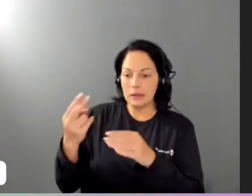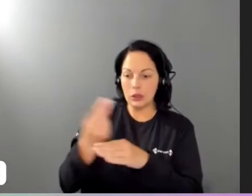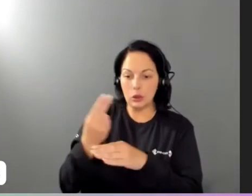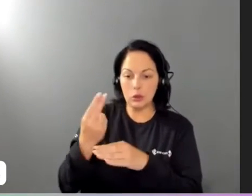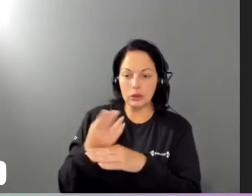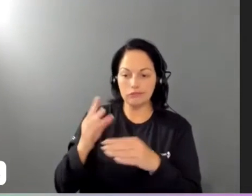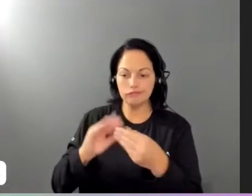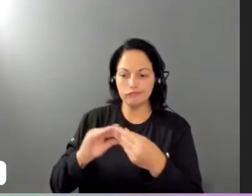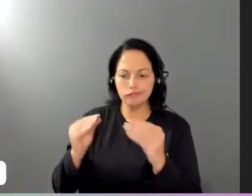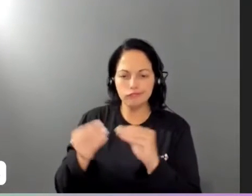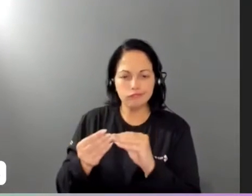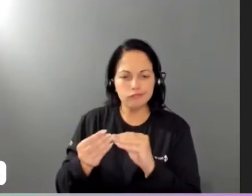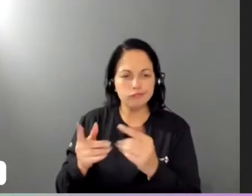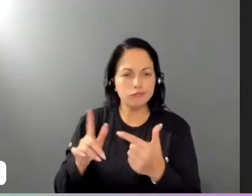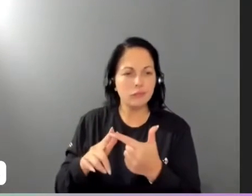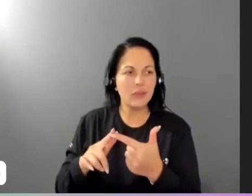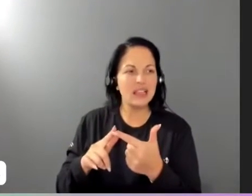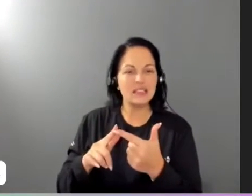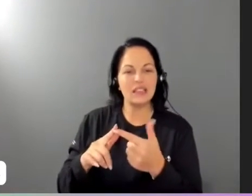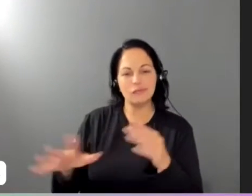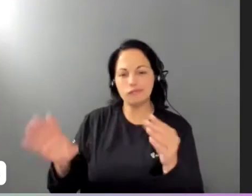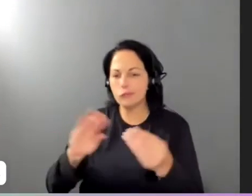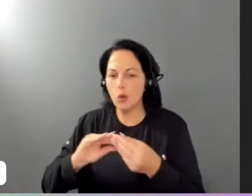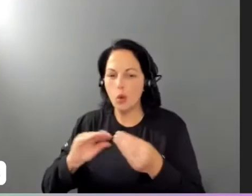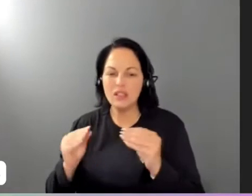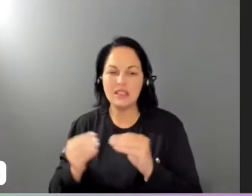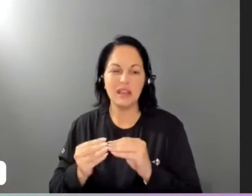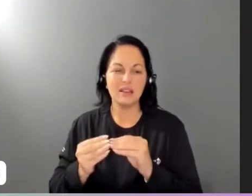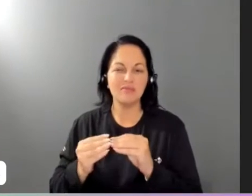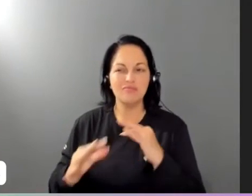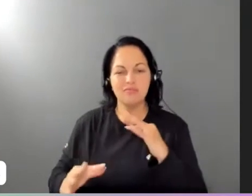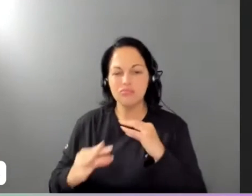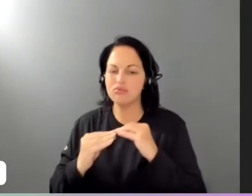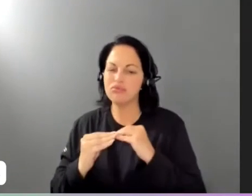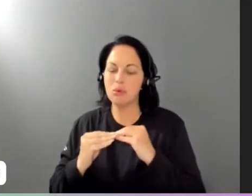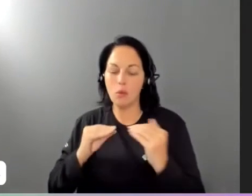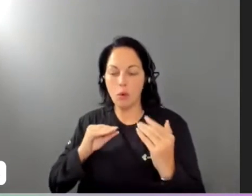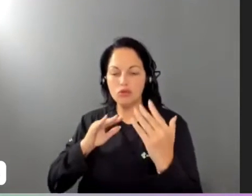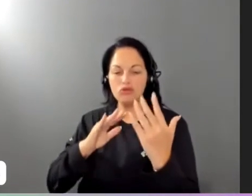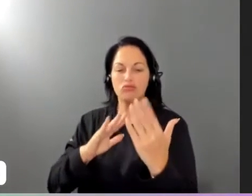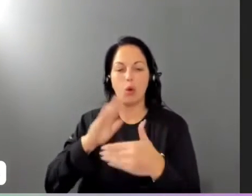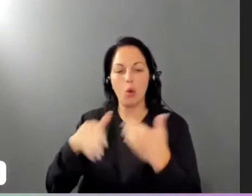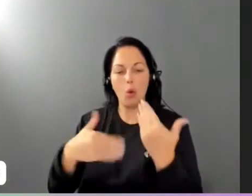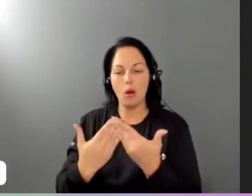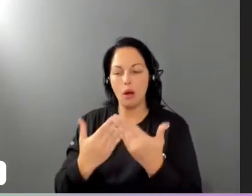them is metrics, measurement. Those are the organization that does the company company, is it using the numbers, is